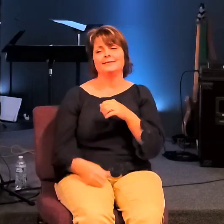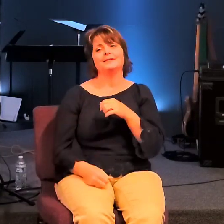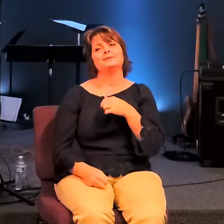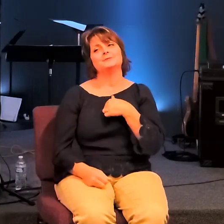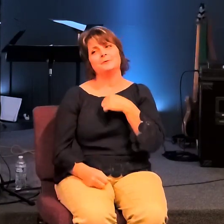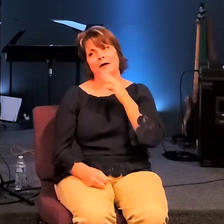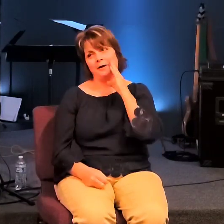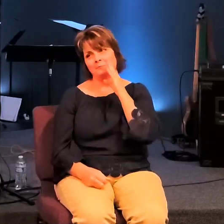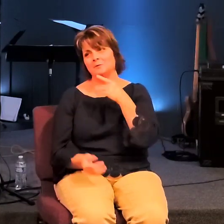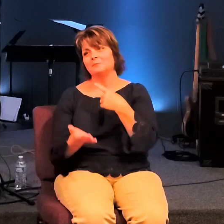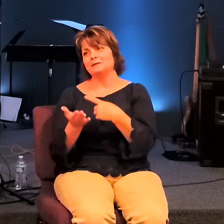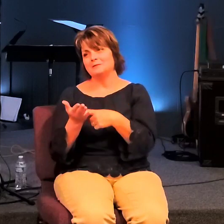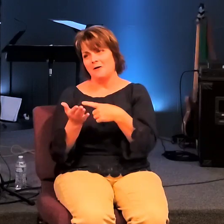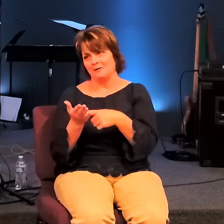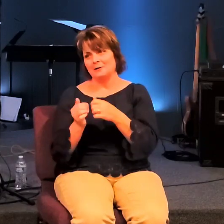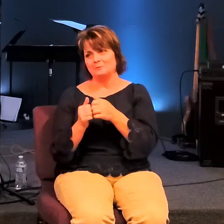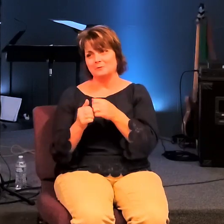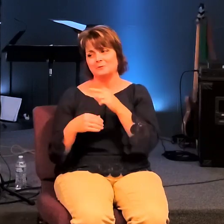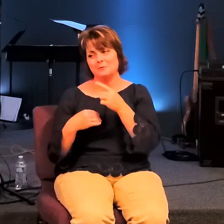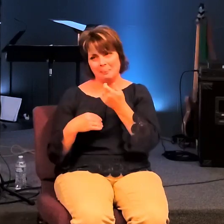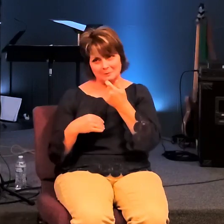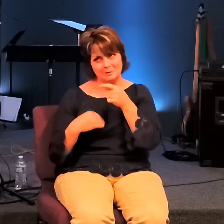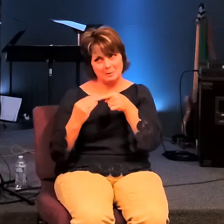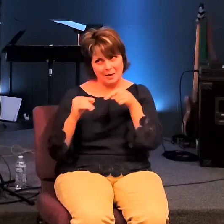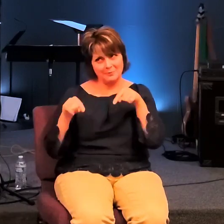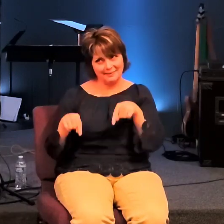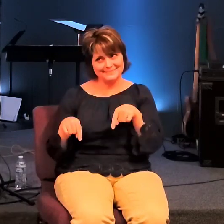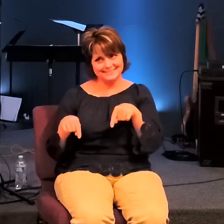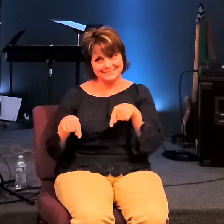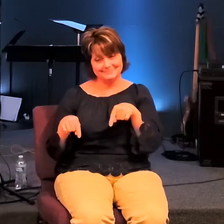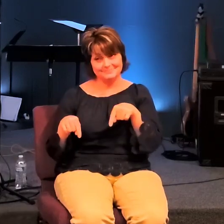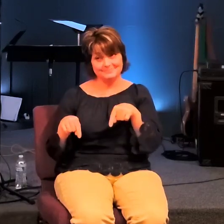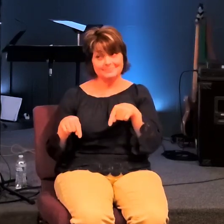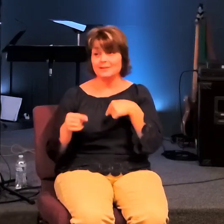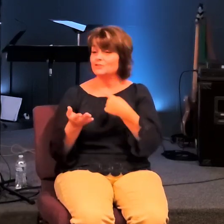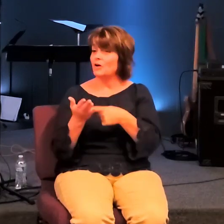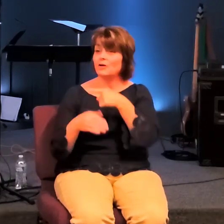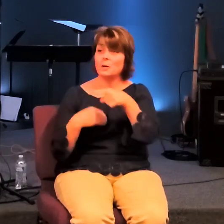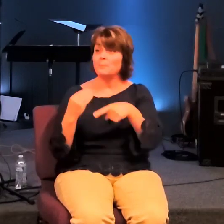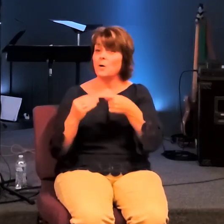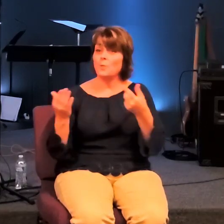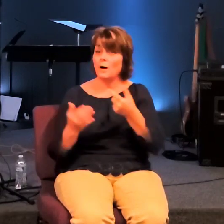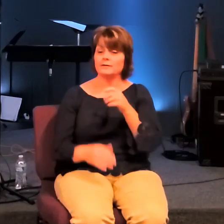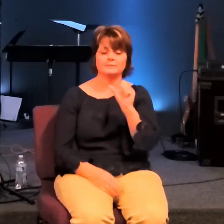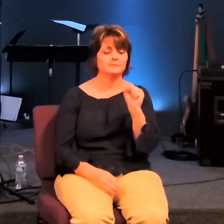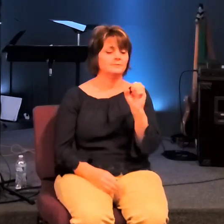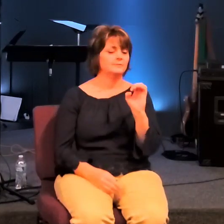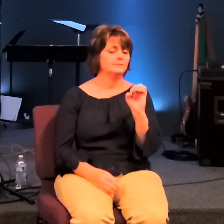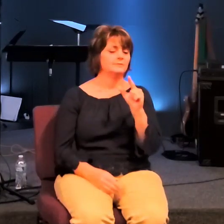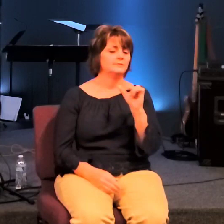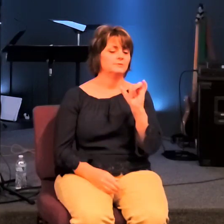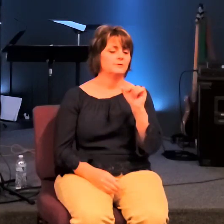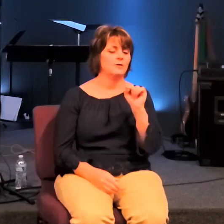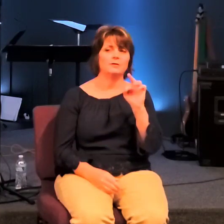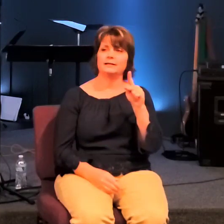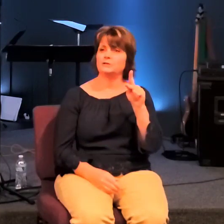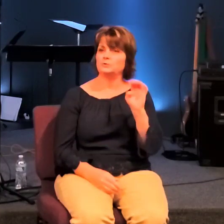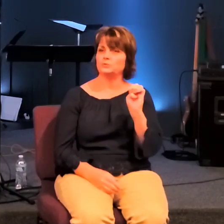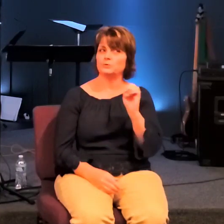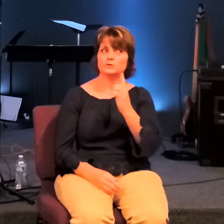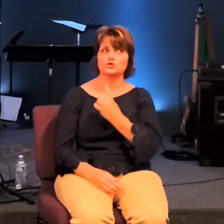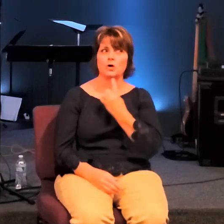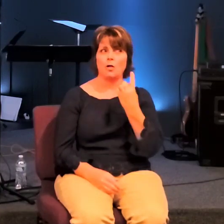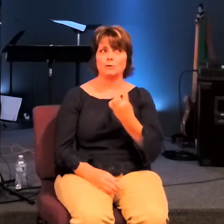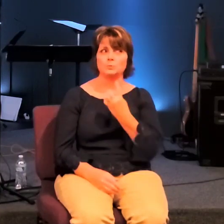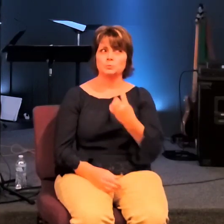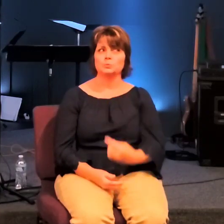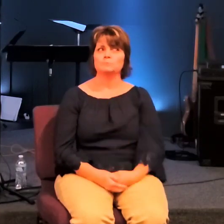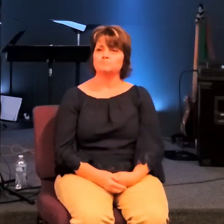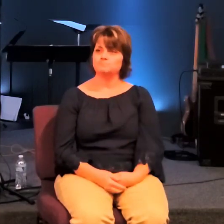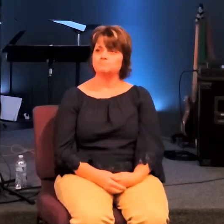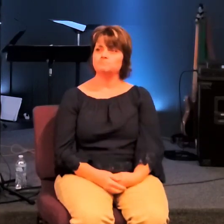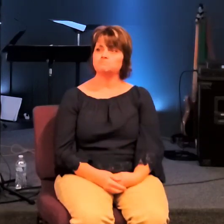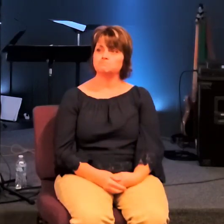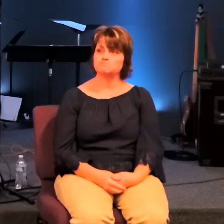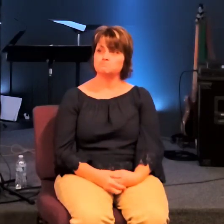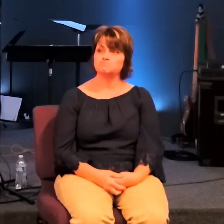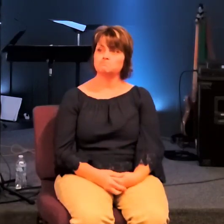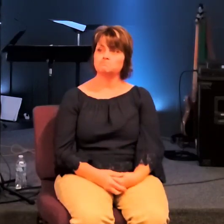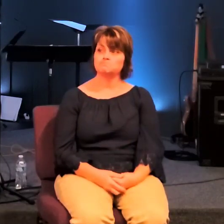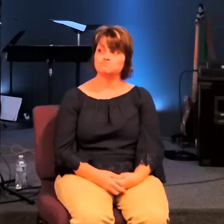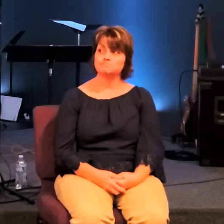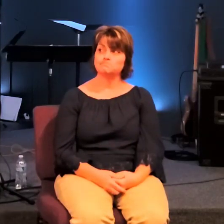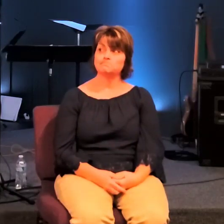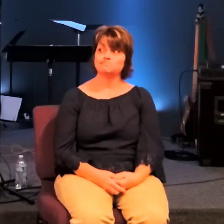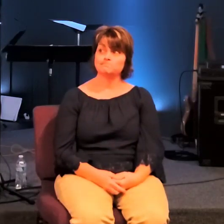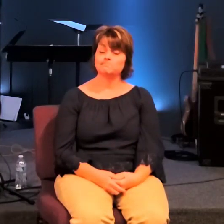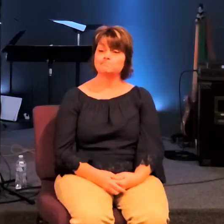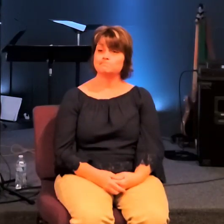this a little bit today what I want to talk about is Solitude we need sometimes to quiet